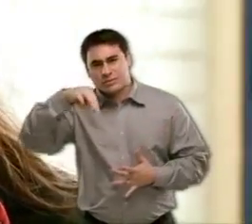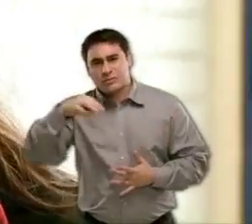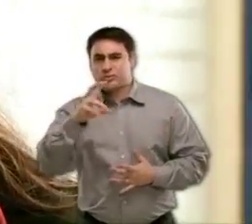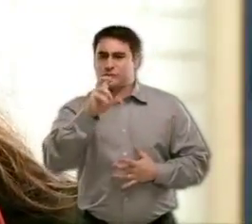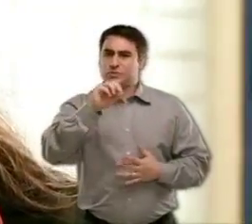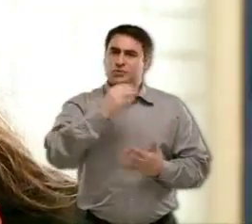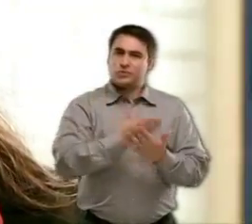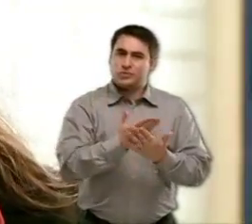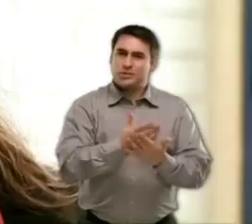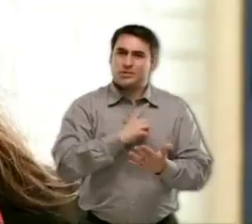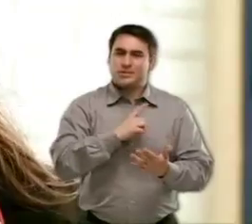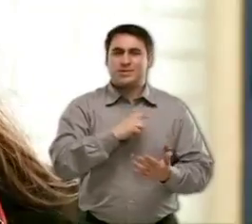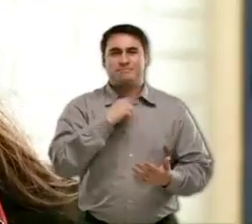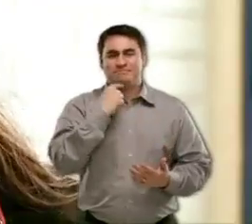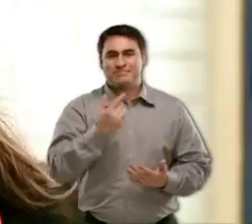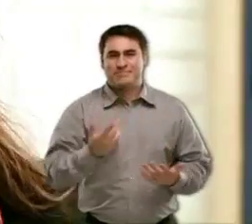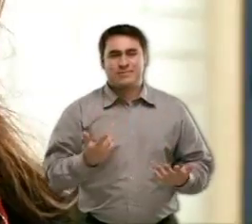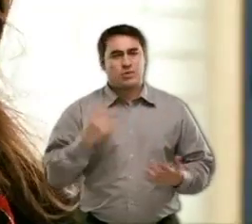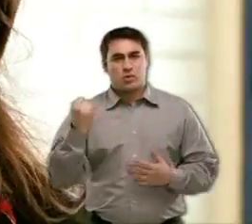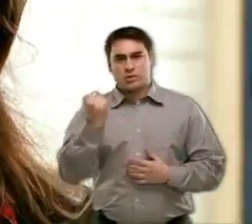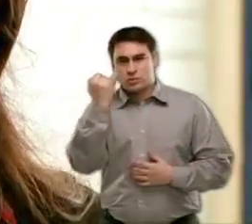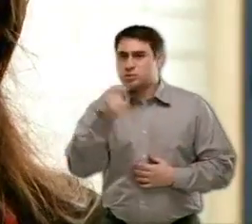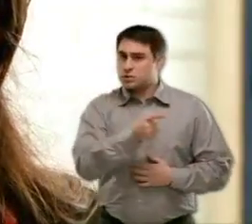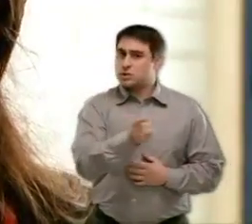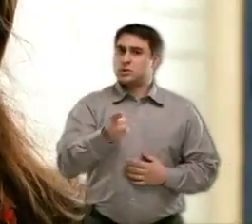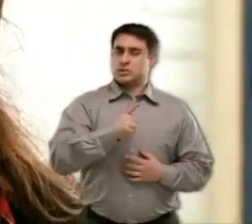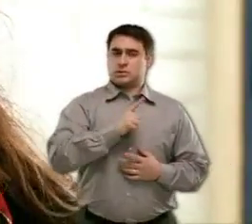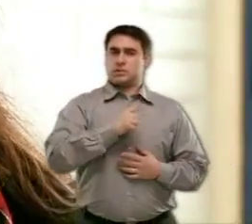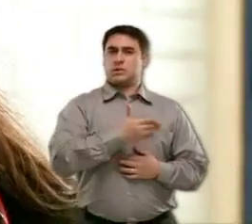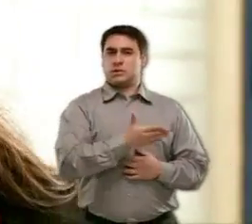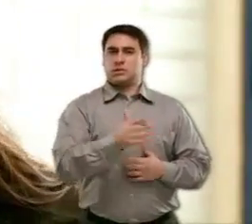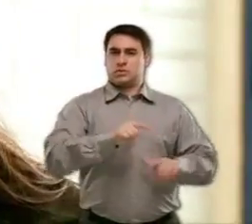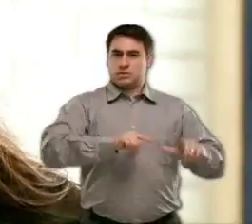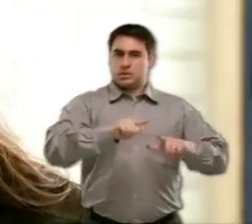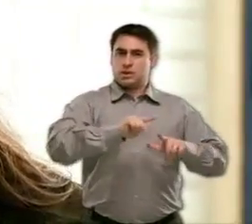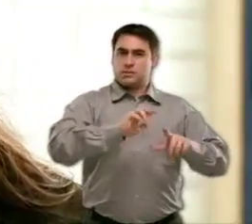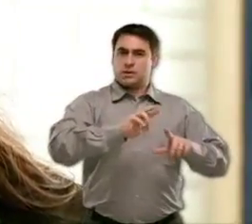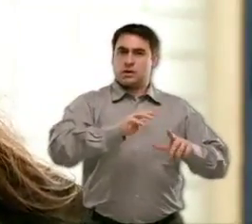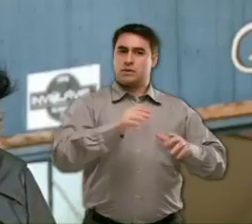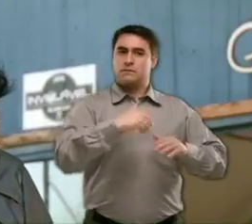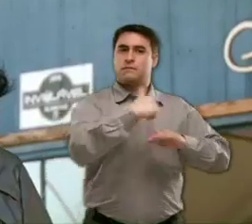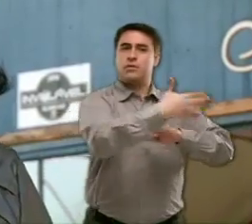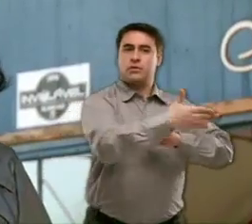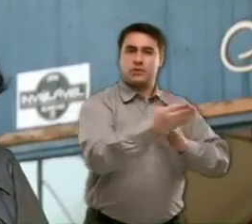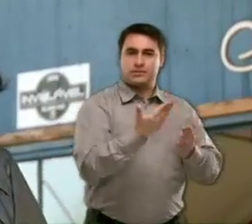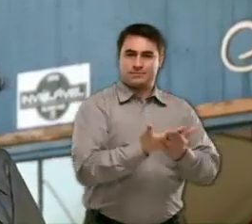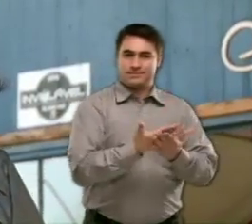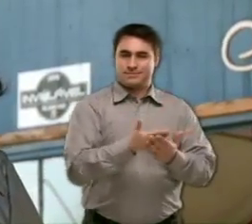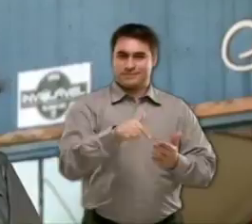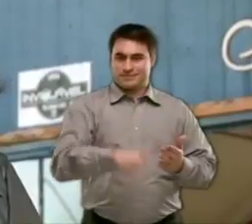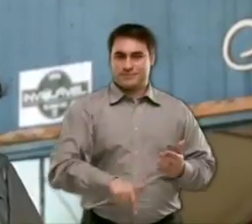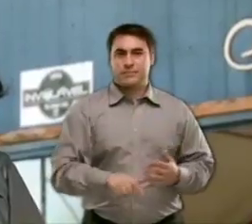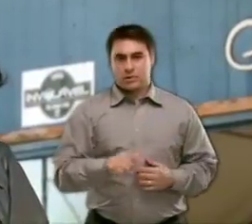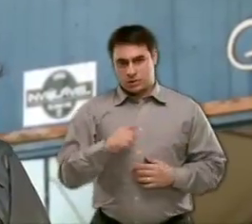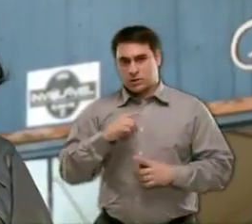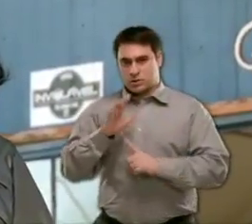So I think it's important that they have extracurricular work. They have service in the opposite shift, they are divided into groups